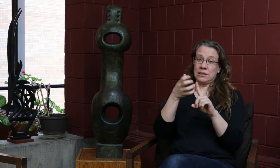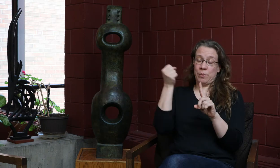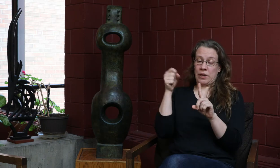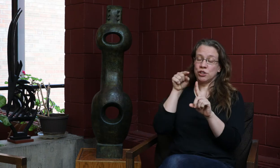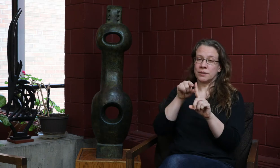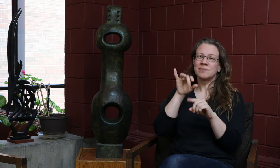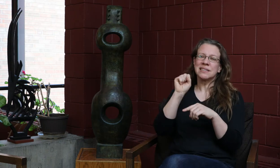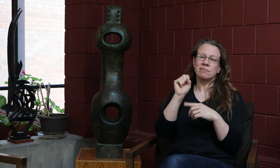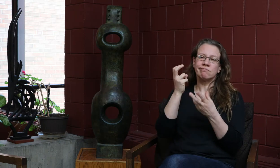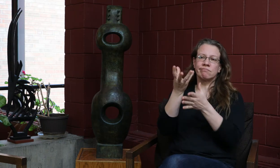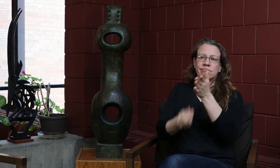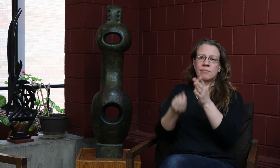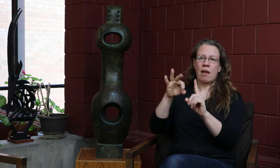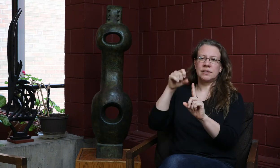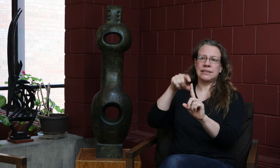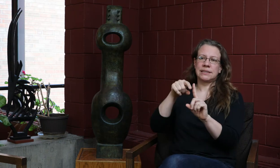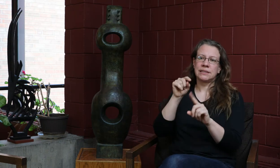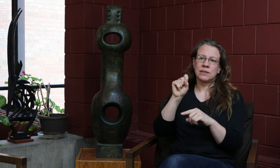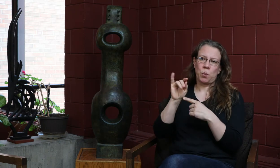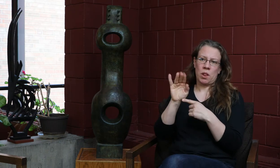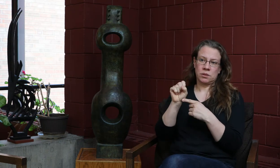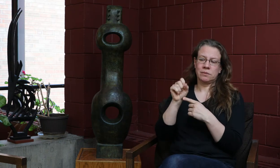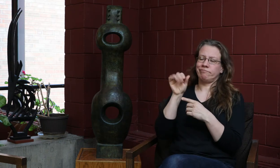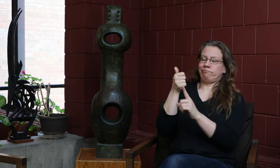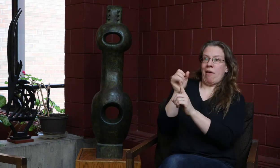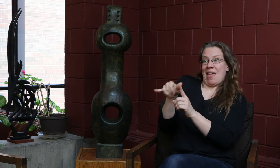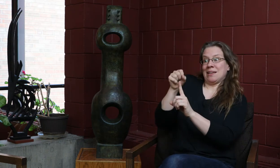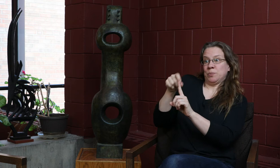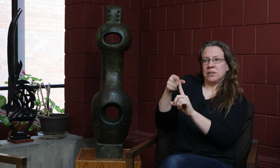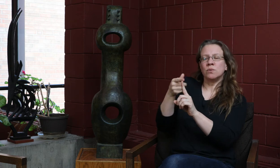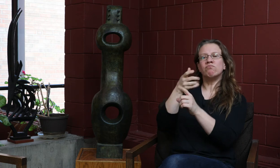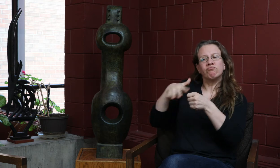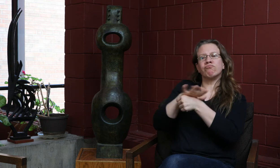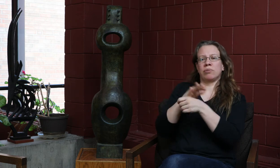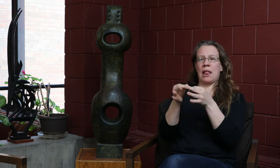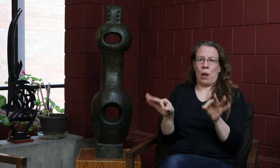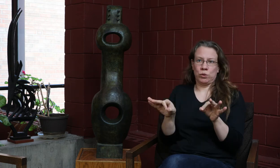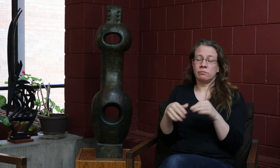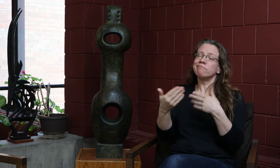Language deprivation is the absence of stimulus, that stimulus being language.